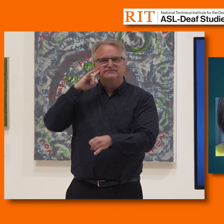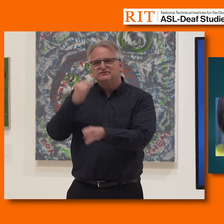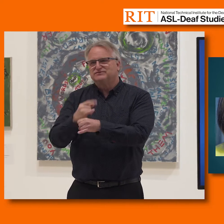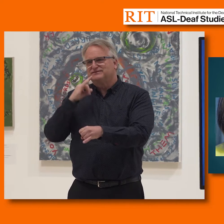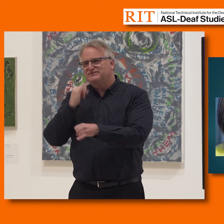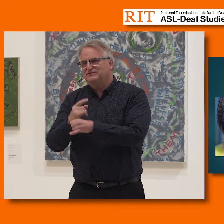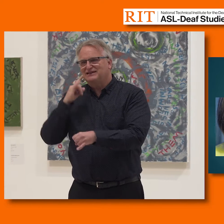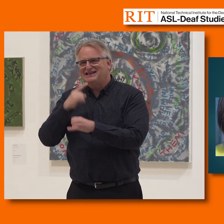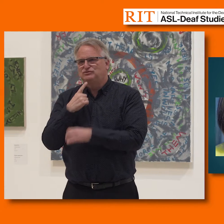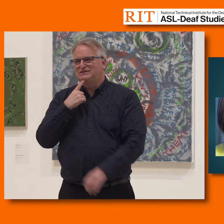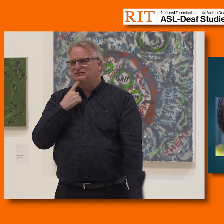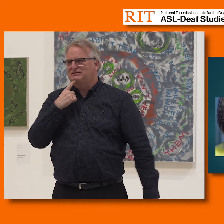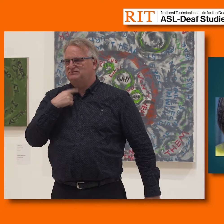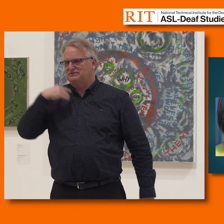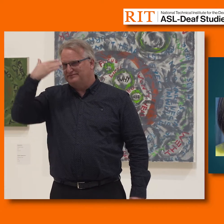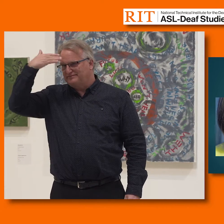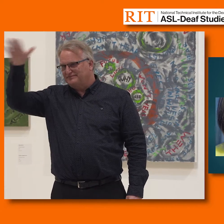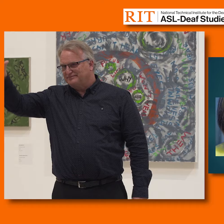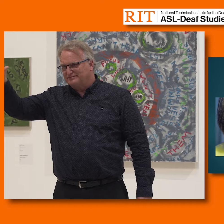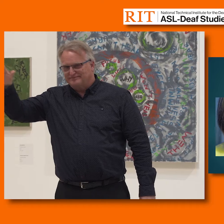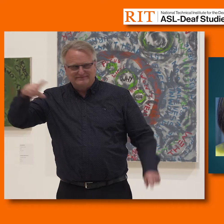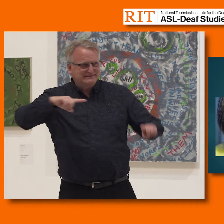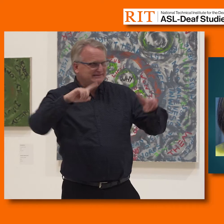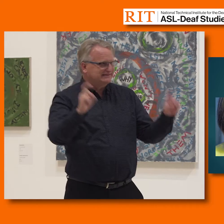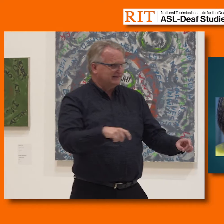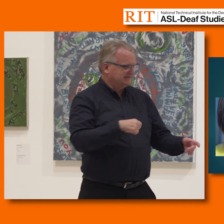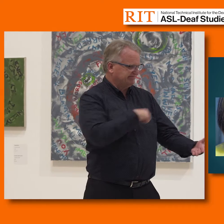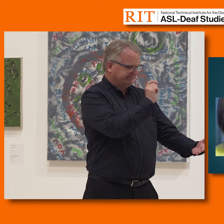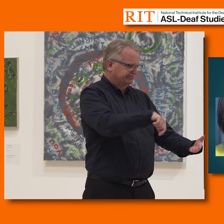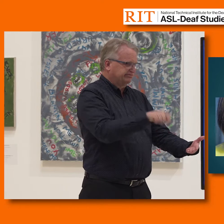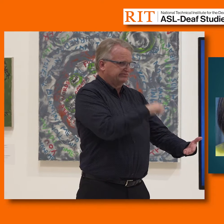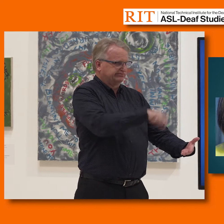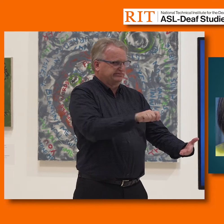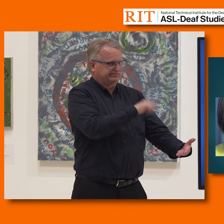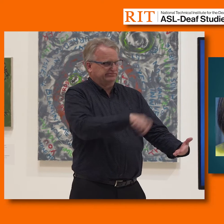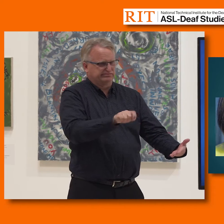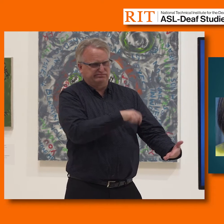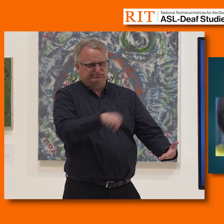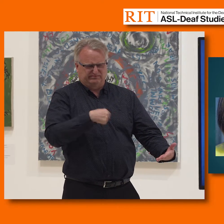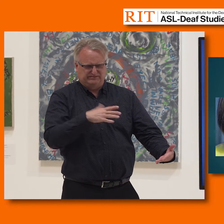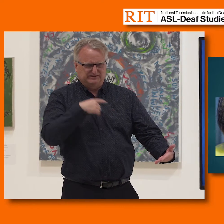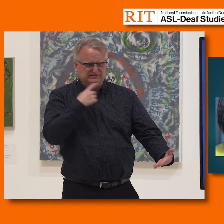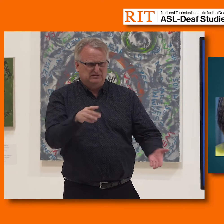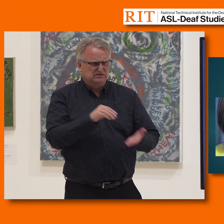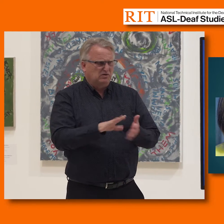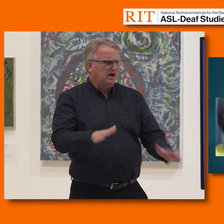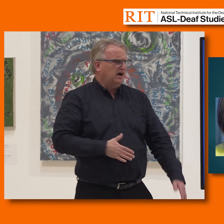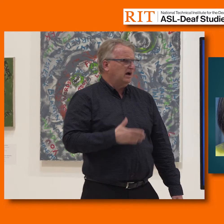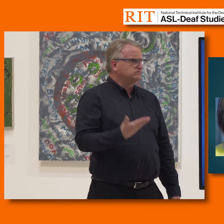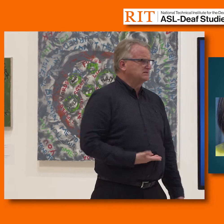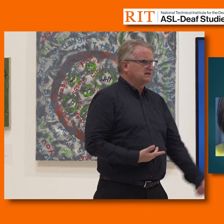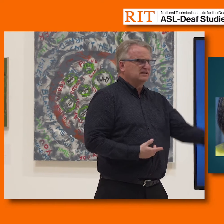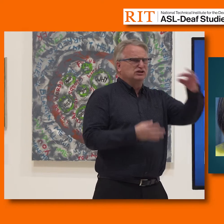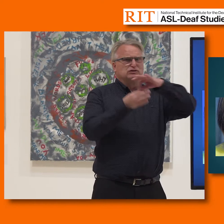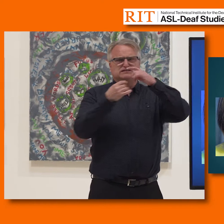and I was talking about schools for the Deaf throughout my teachings. And after the first exam, I graded the exams,